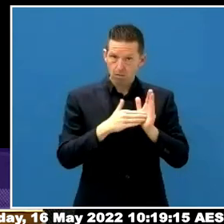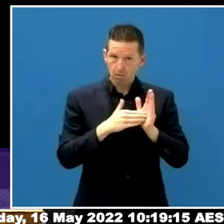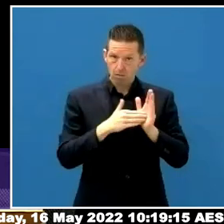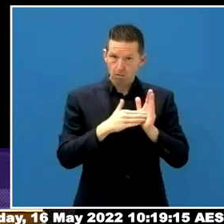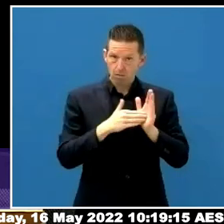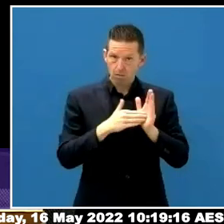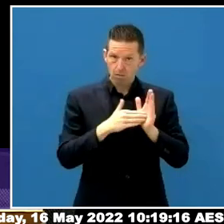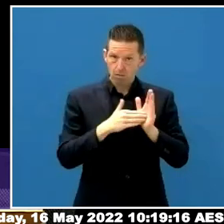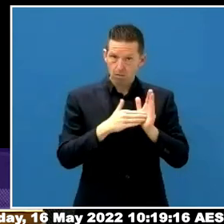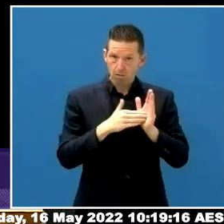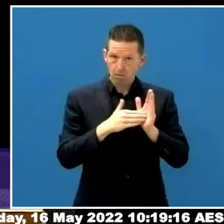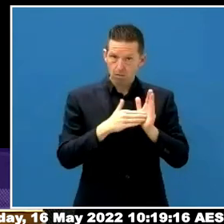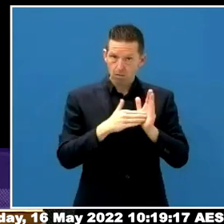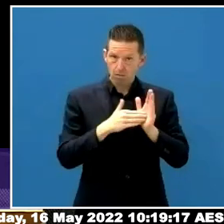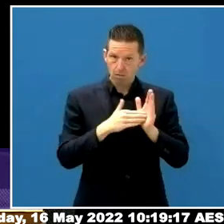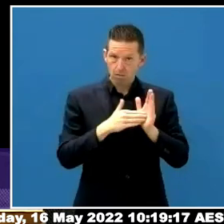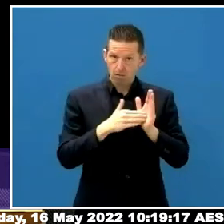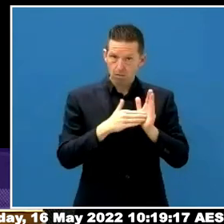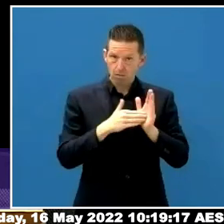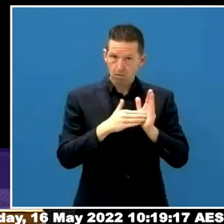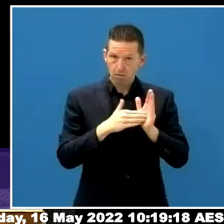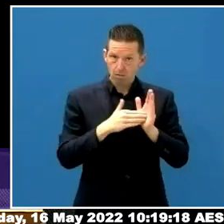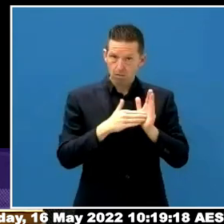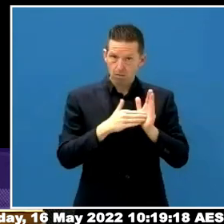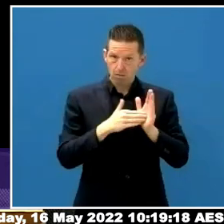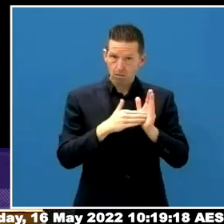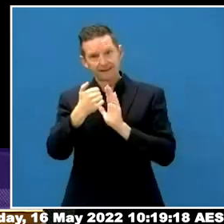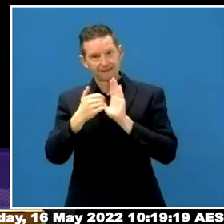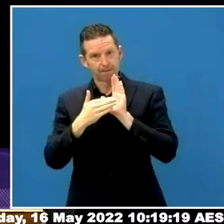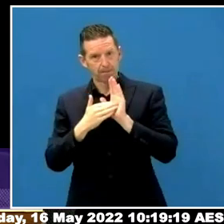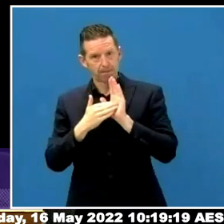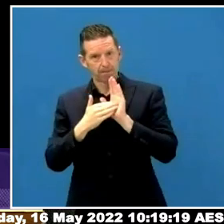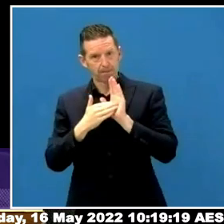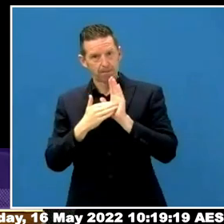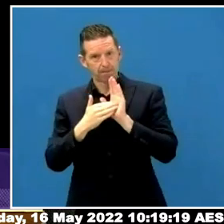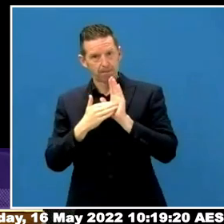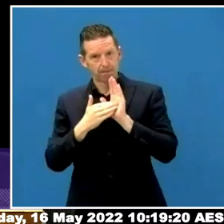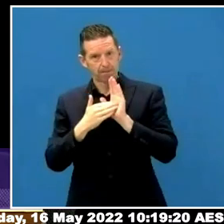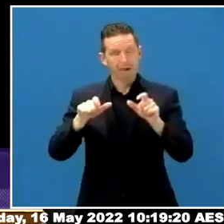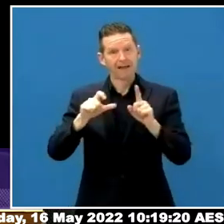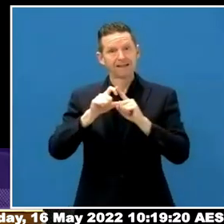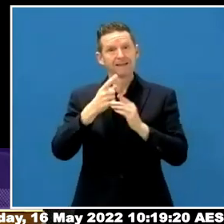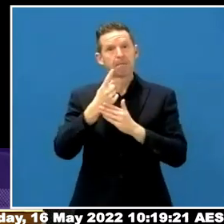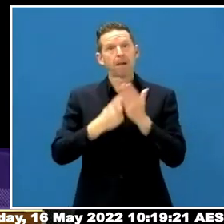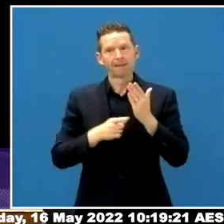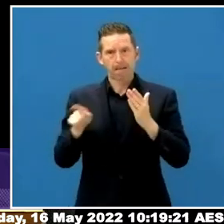The numbers of people with disability to whom it provided services also grew from 425